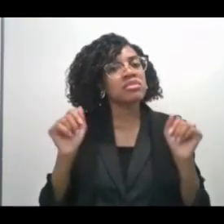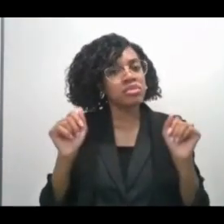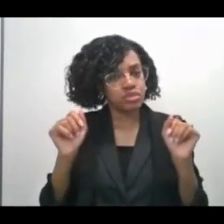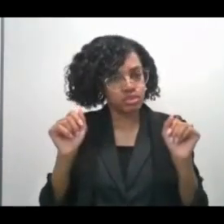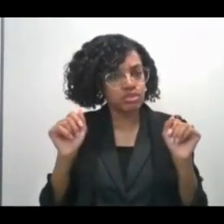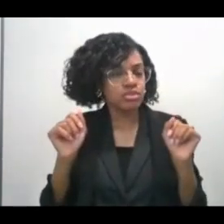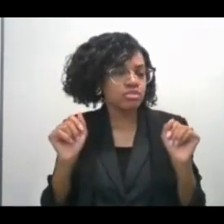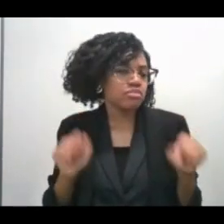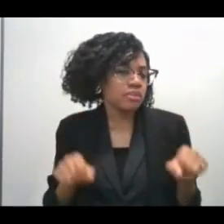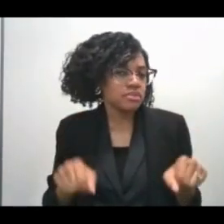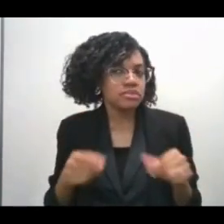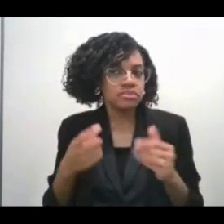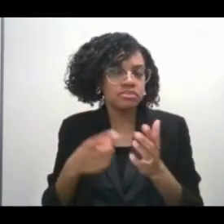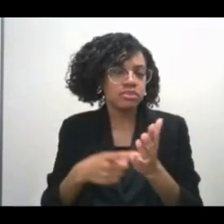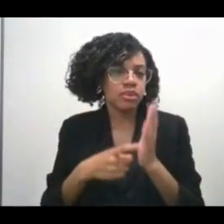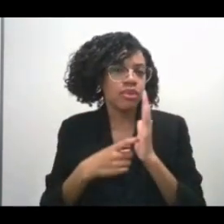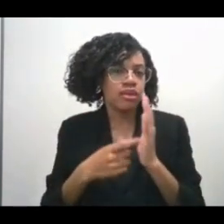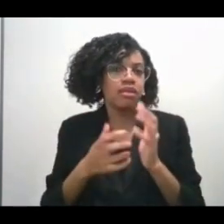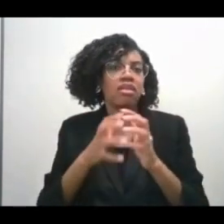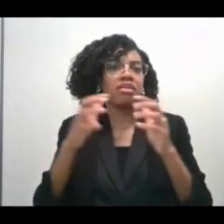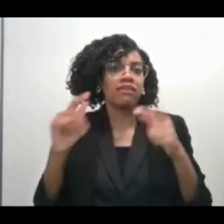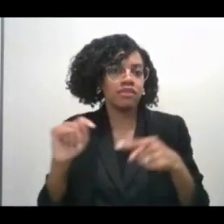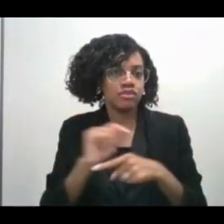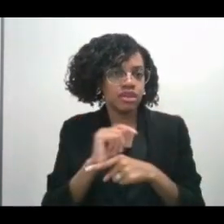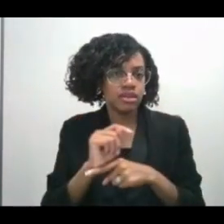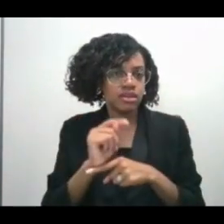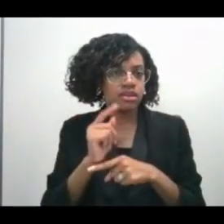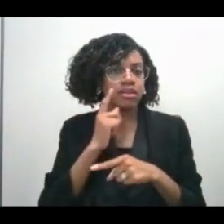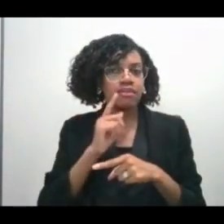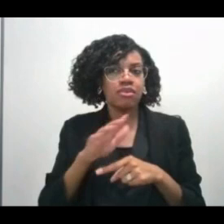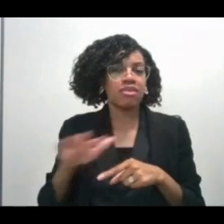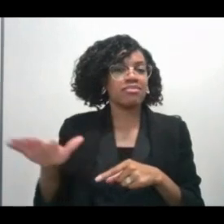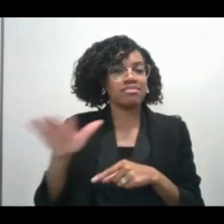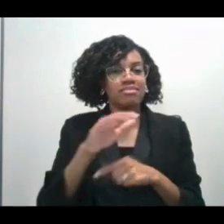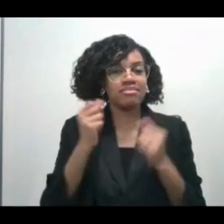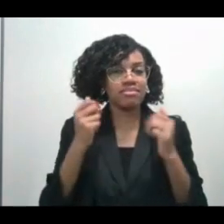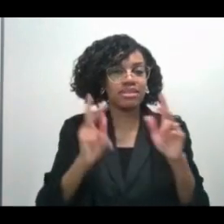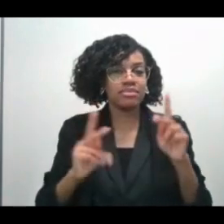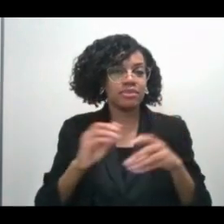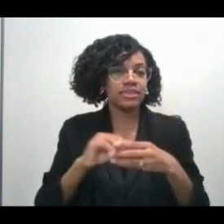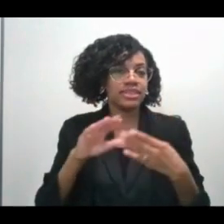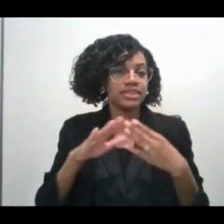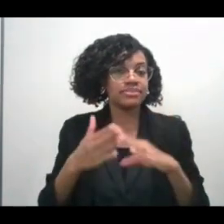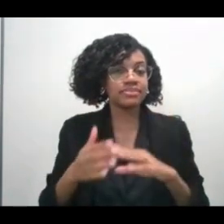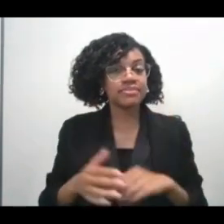throughout a large city government context. So those are